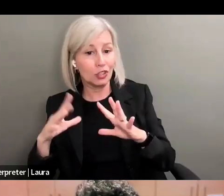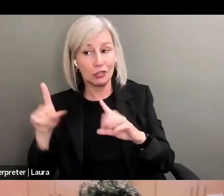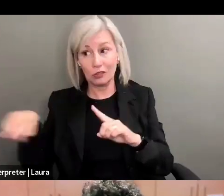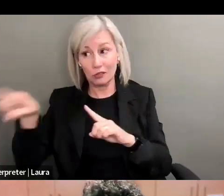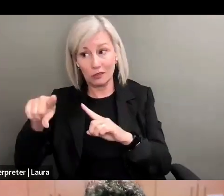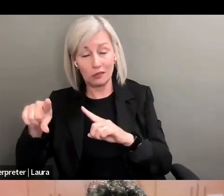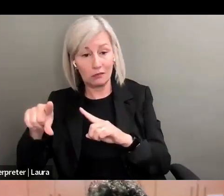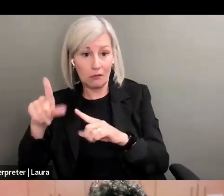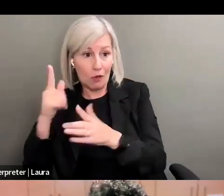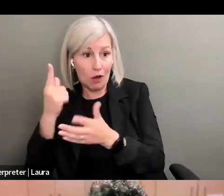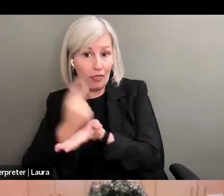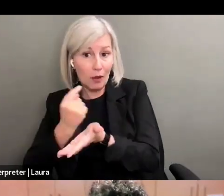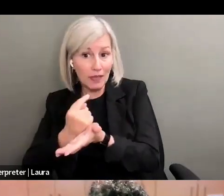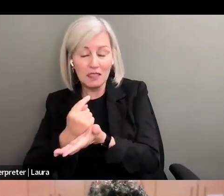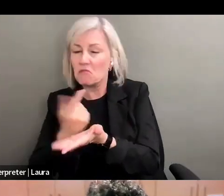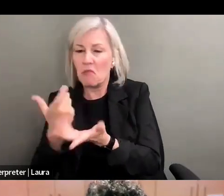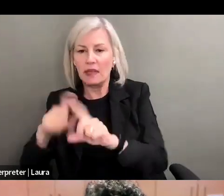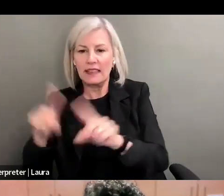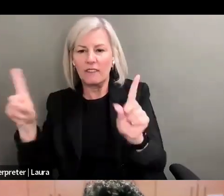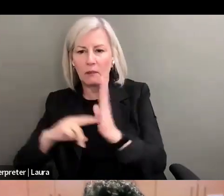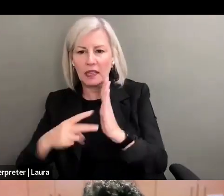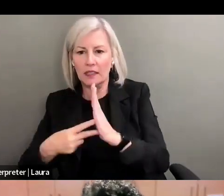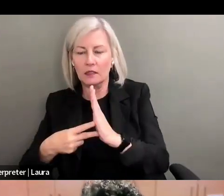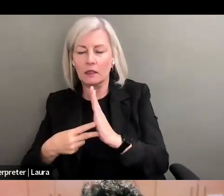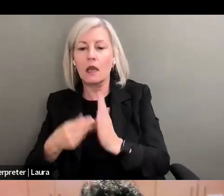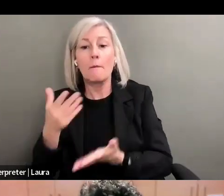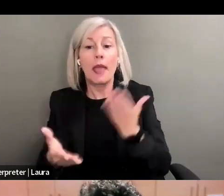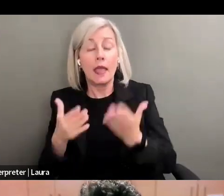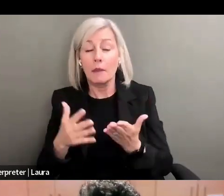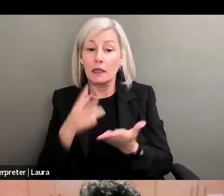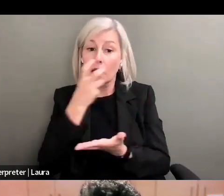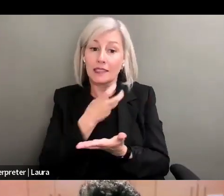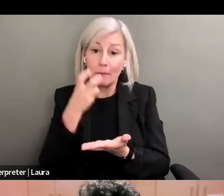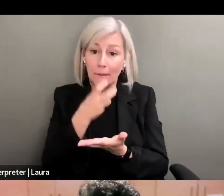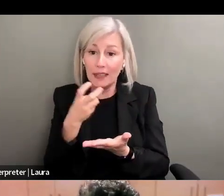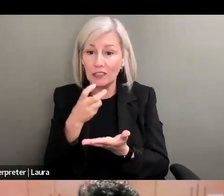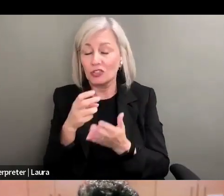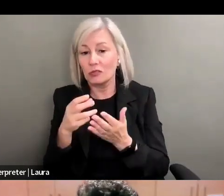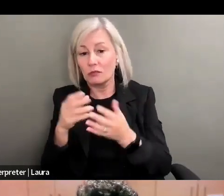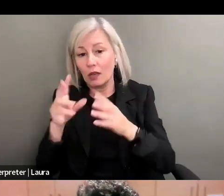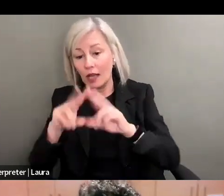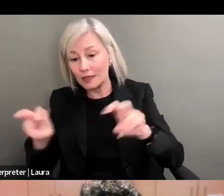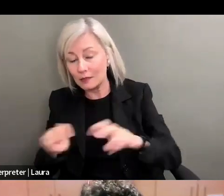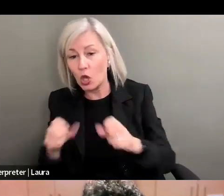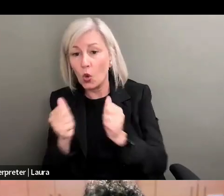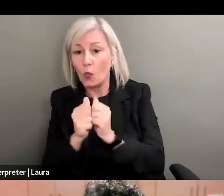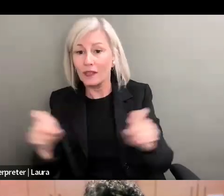So, this might be a speech and language assessment with devices on that's in a clinical setting,